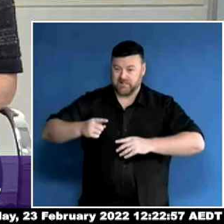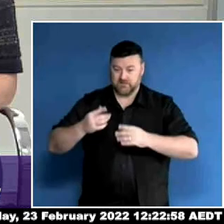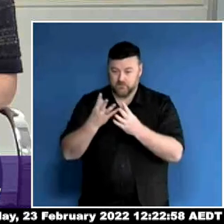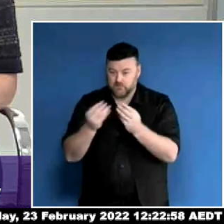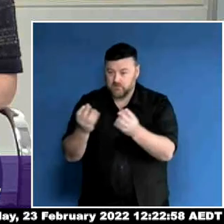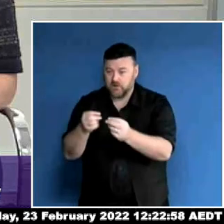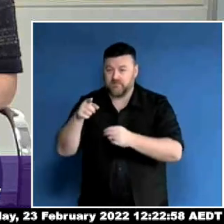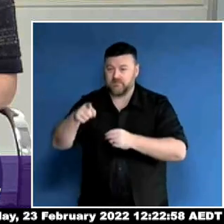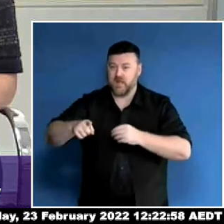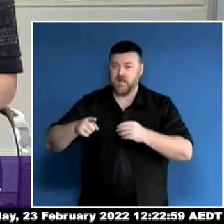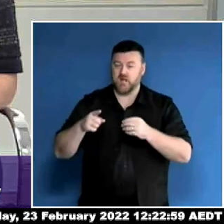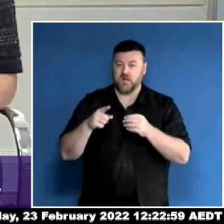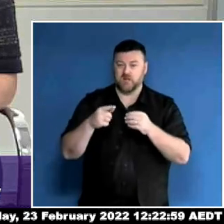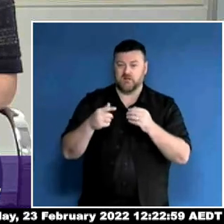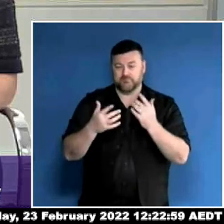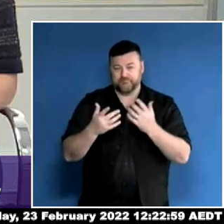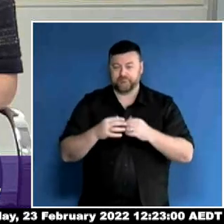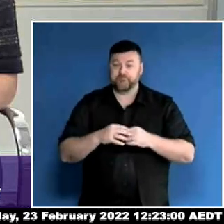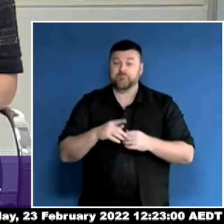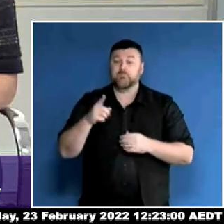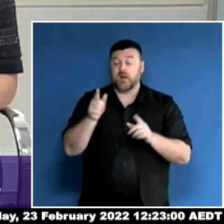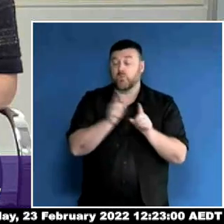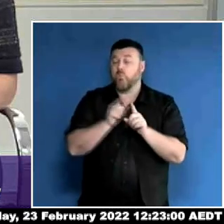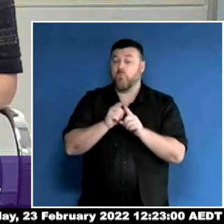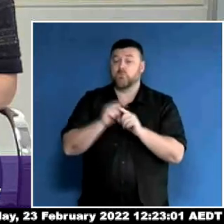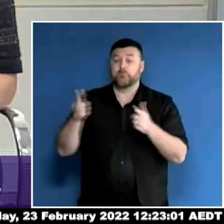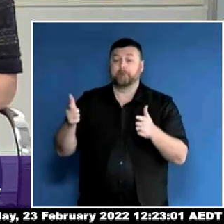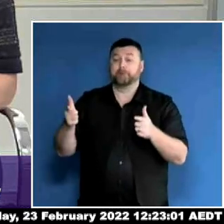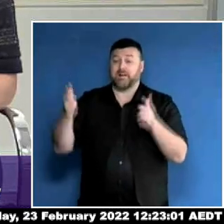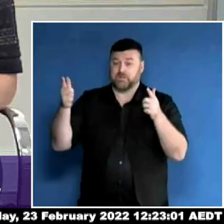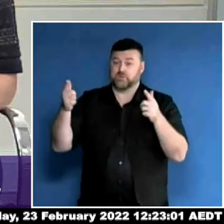executives who also need to learn to have a person-centred approach, that means if you do